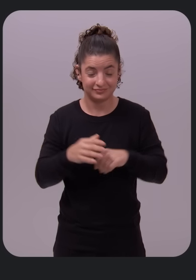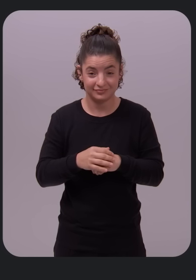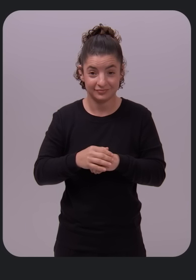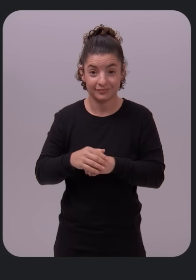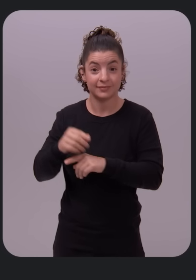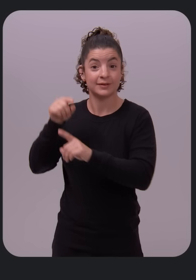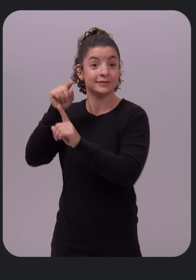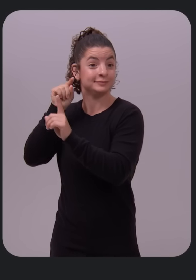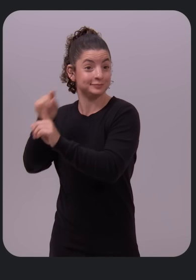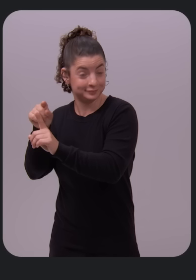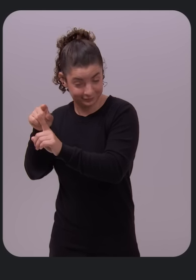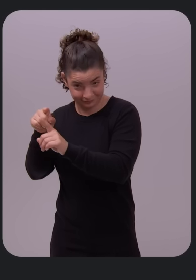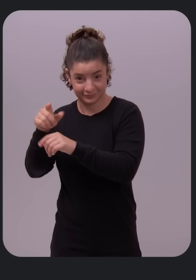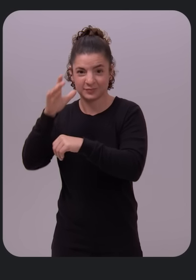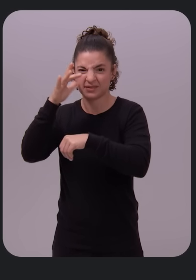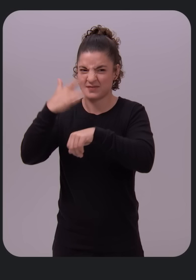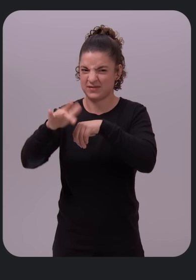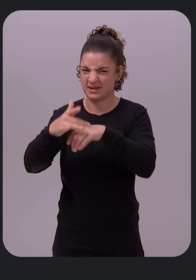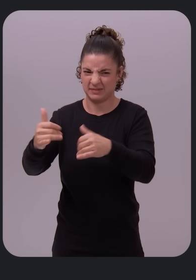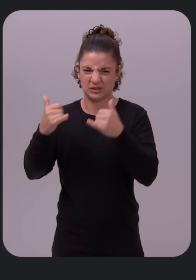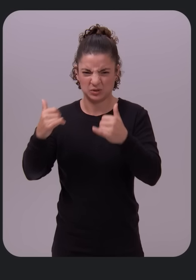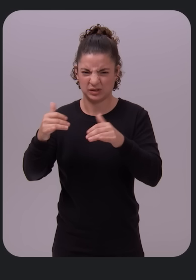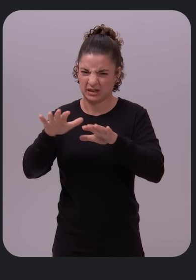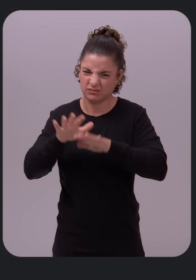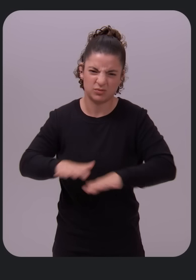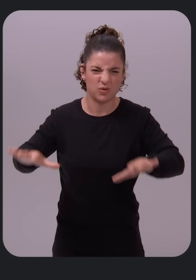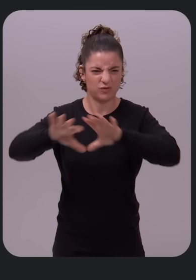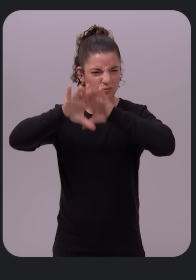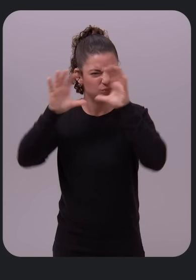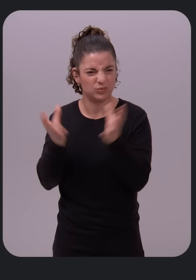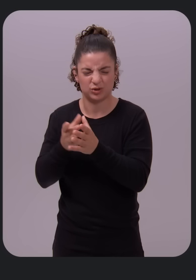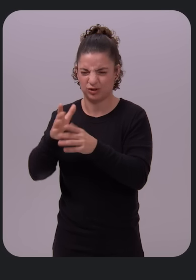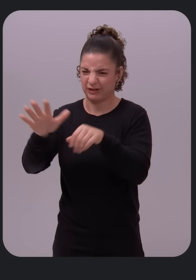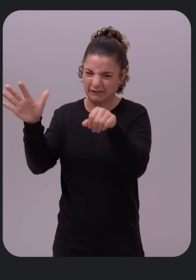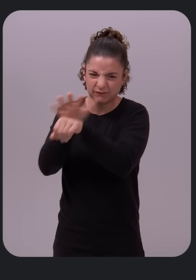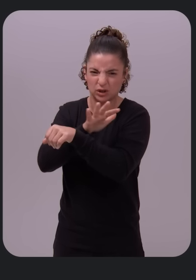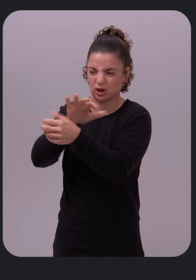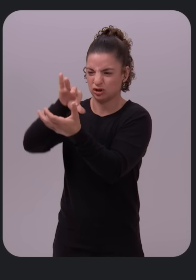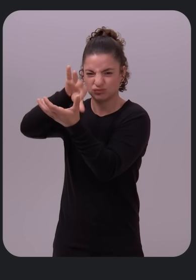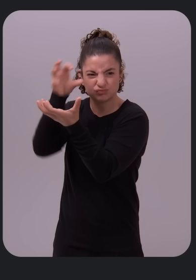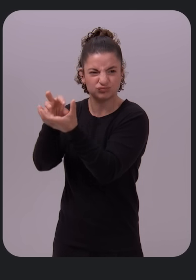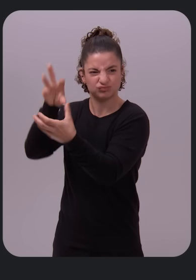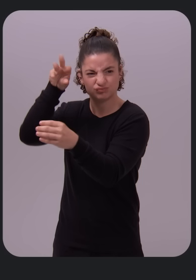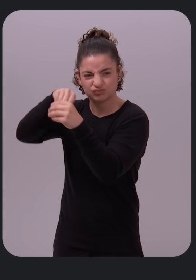With the Pro Plan, which is going to be available globally, you'll get a full suite of AI products,